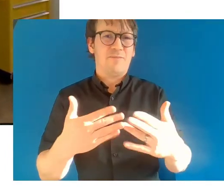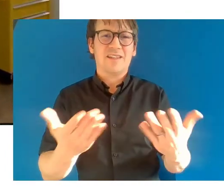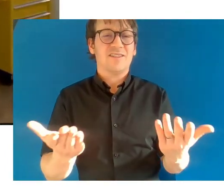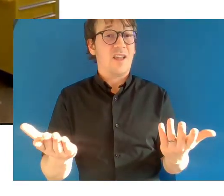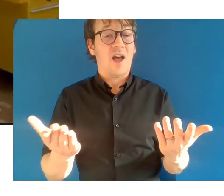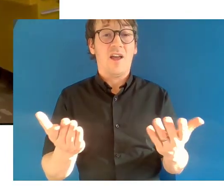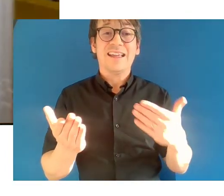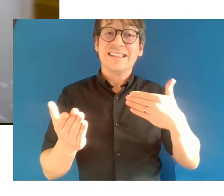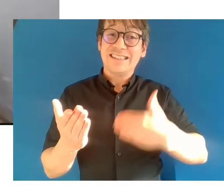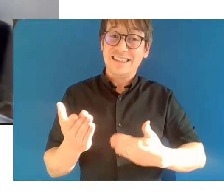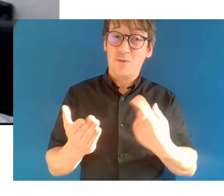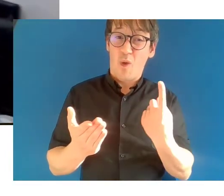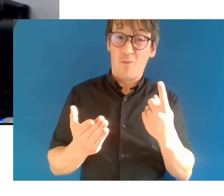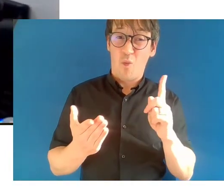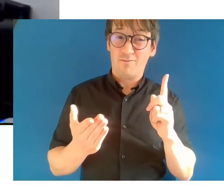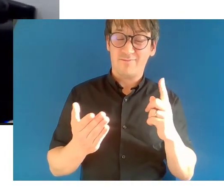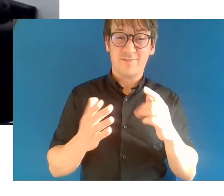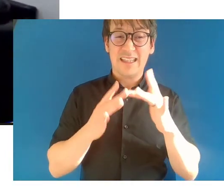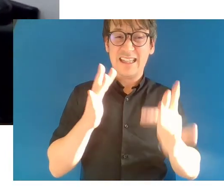that has an internet connection.